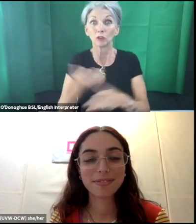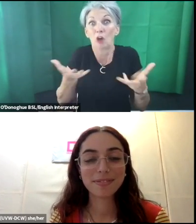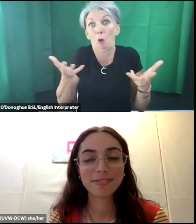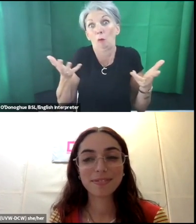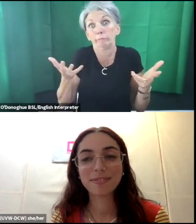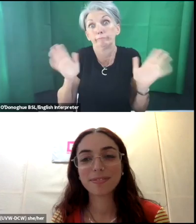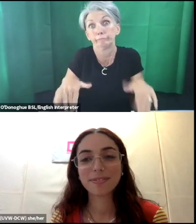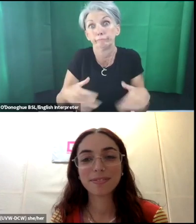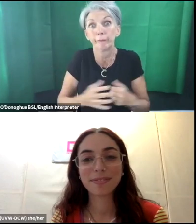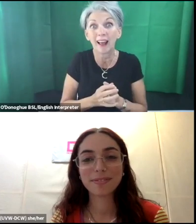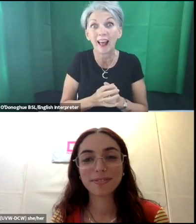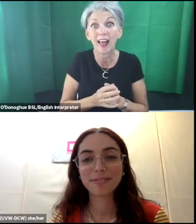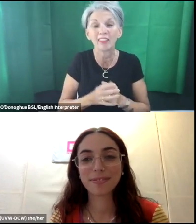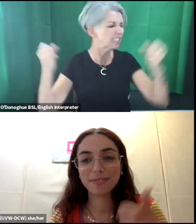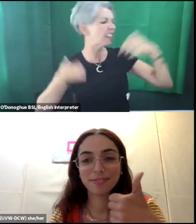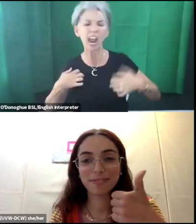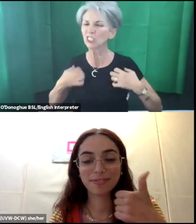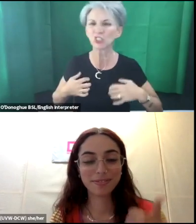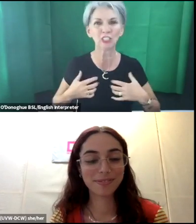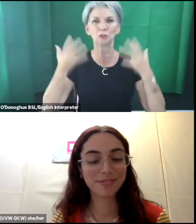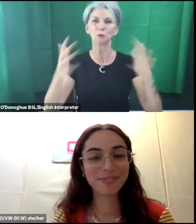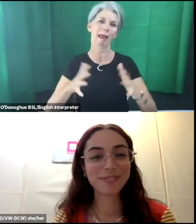So that's the- that's the- that's the energy we're holding today in this space.